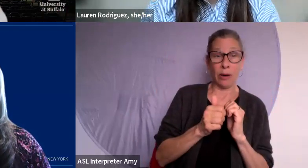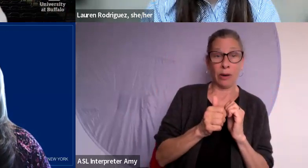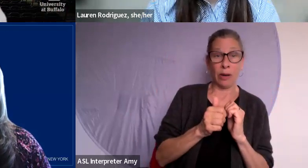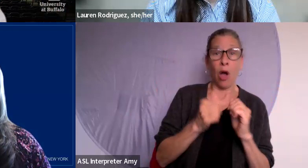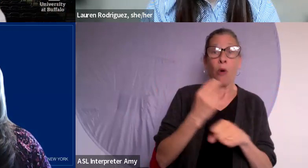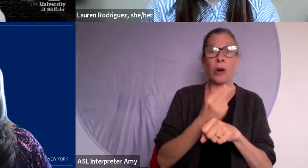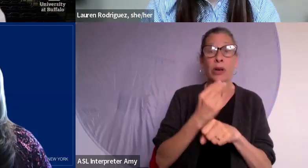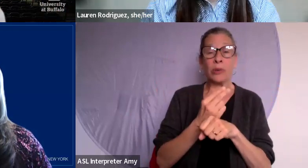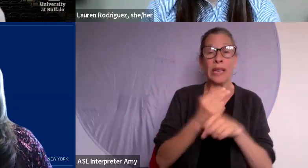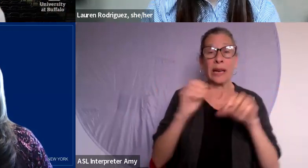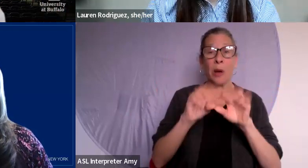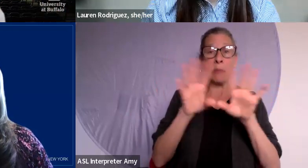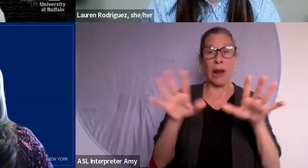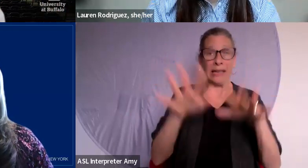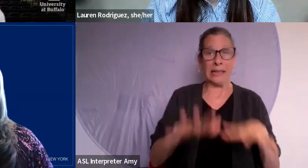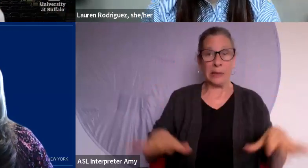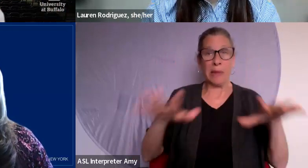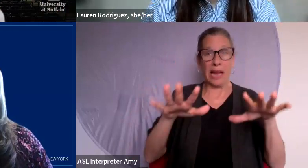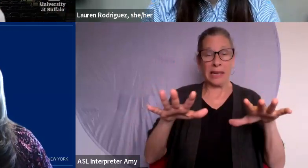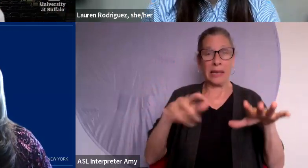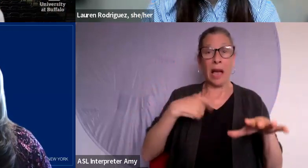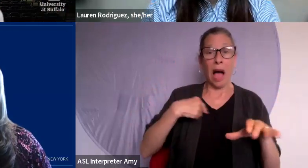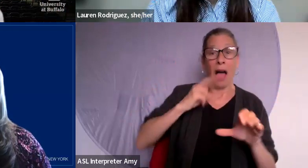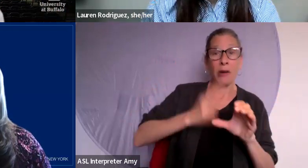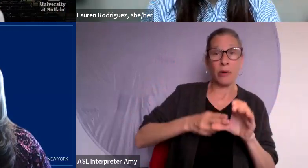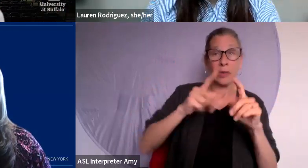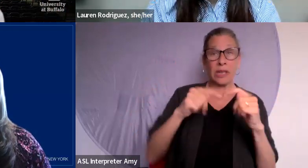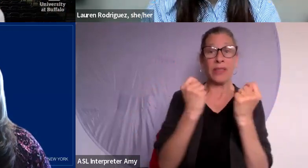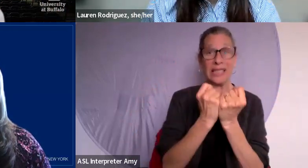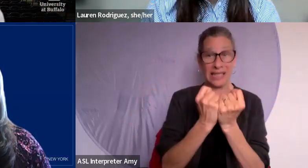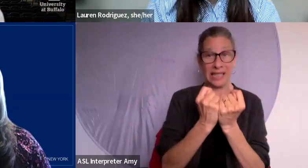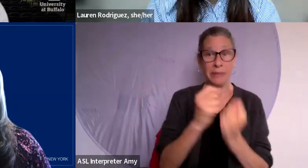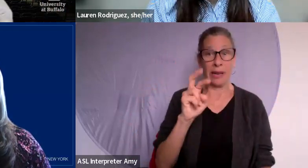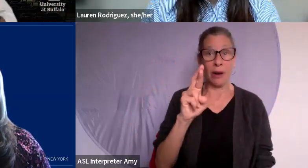Brightspace. I was on the team, the RFP team that, you know, was